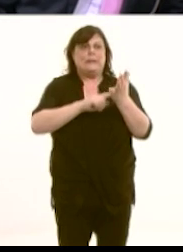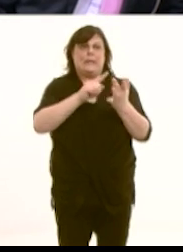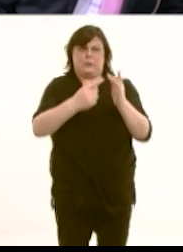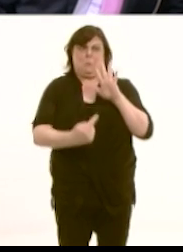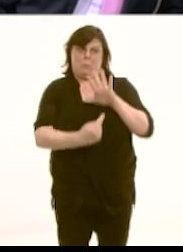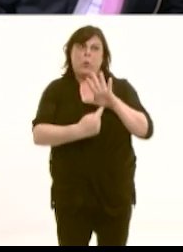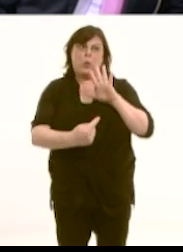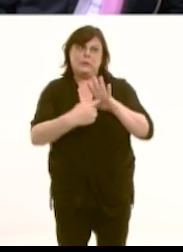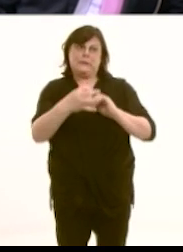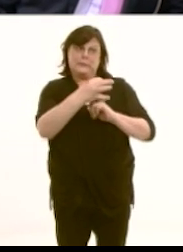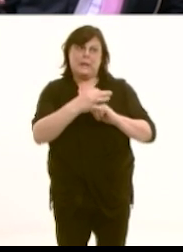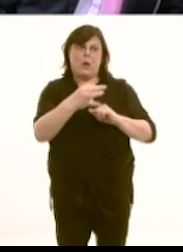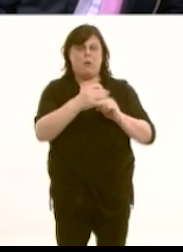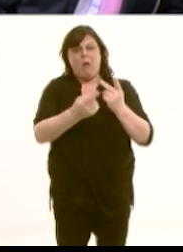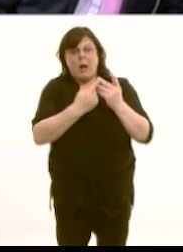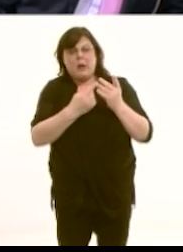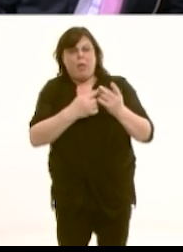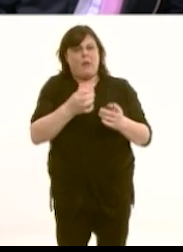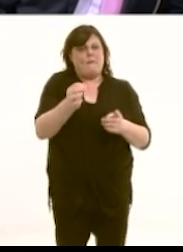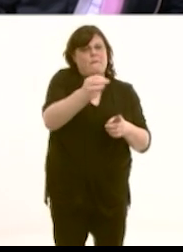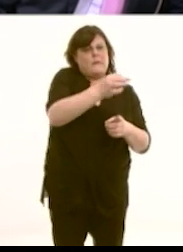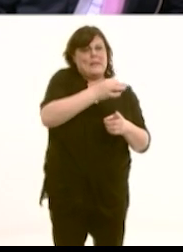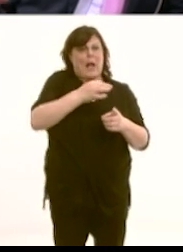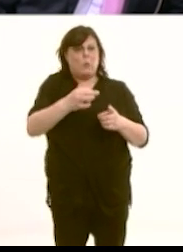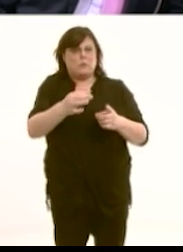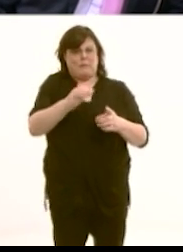Llanelli, of course, is extremely important, and the villages and towns around Llanelli